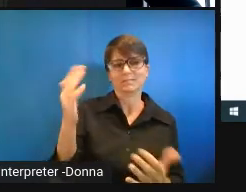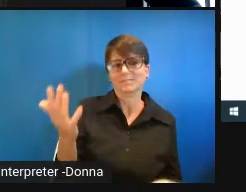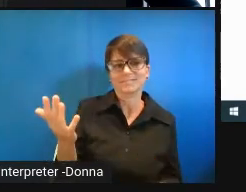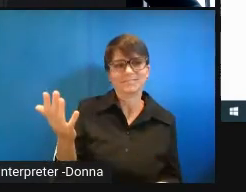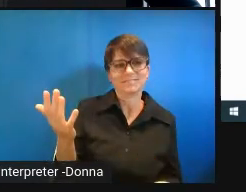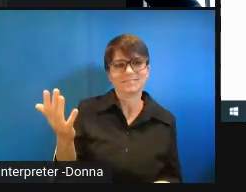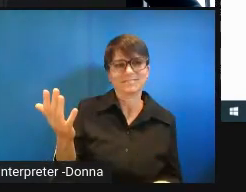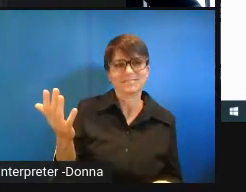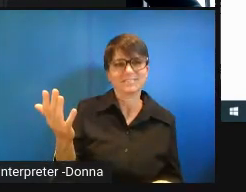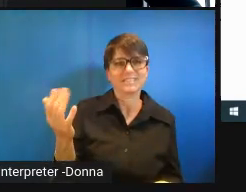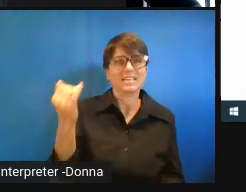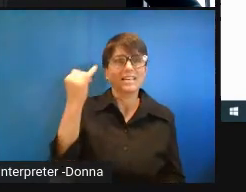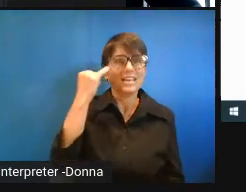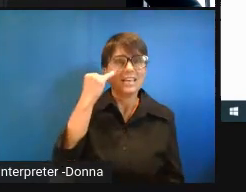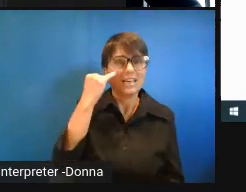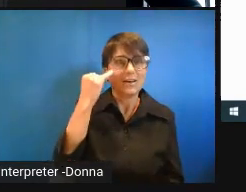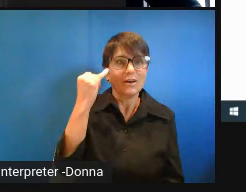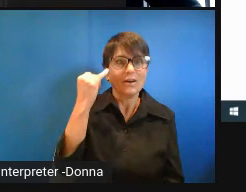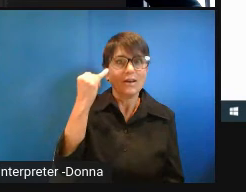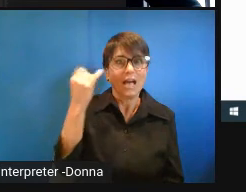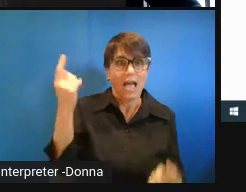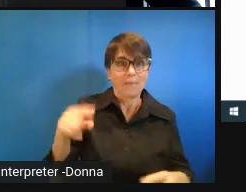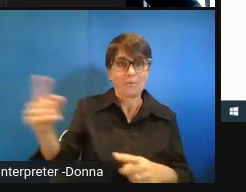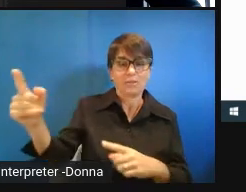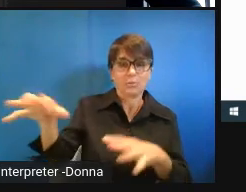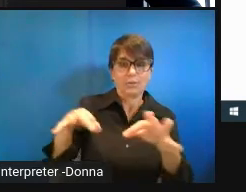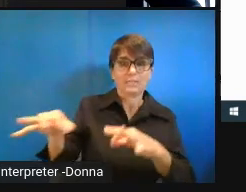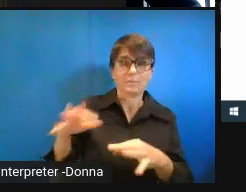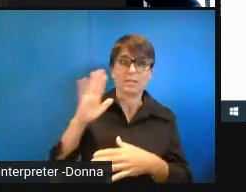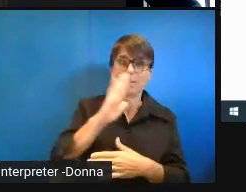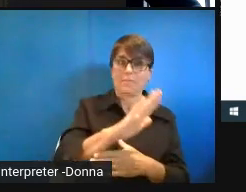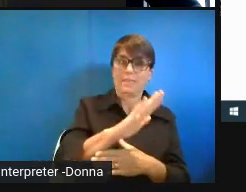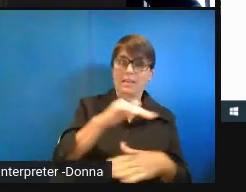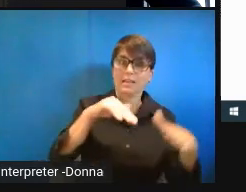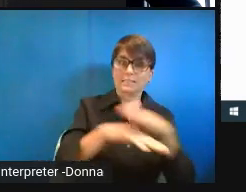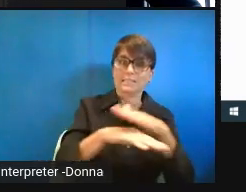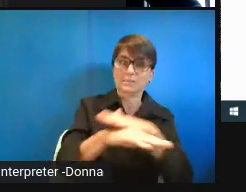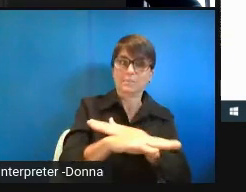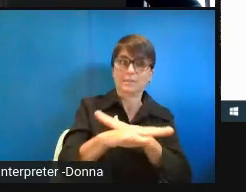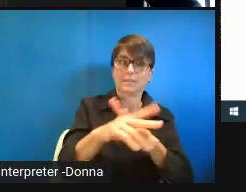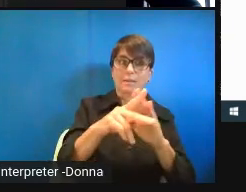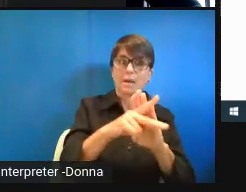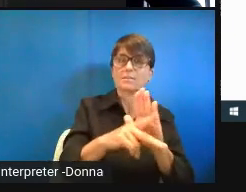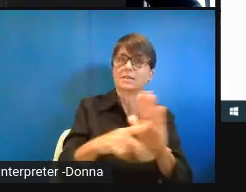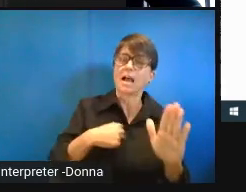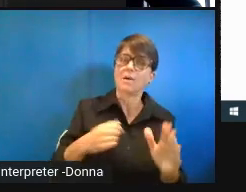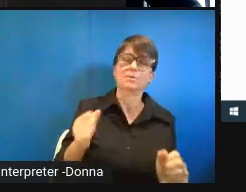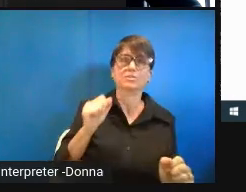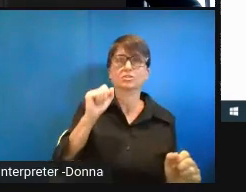When you told me about their accessibility policy, I was very pleasantly surprised, very pleasantly.